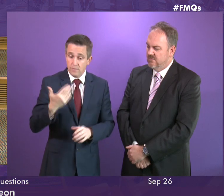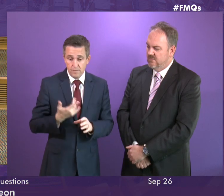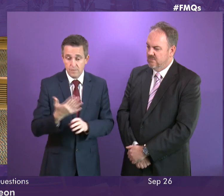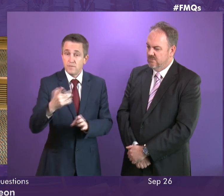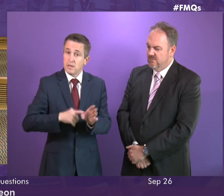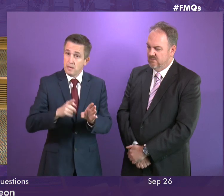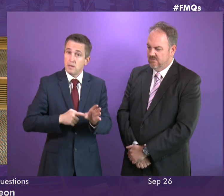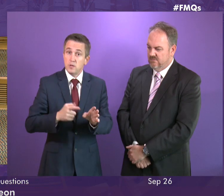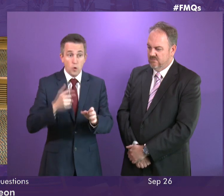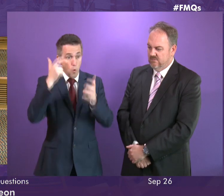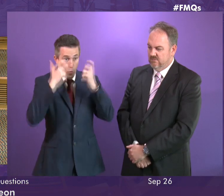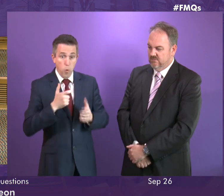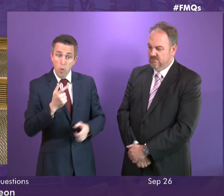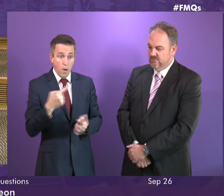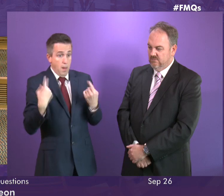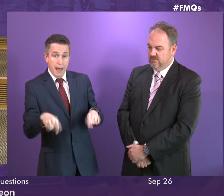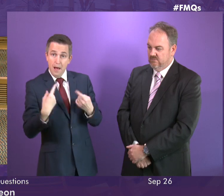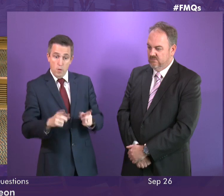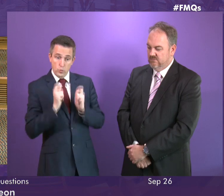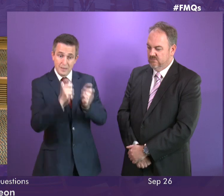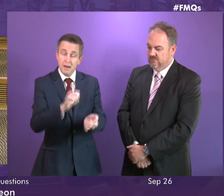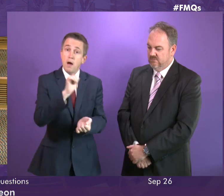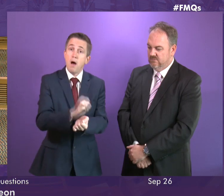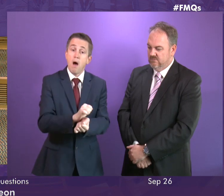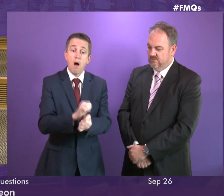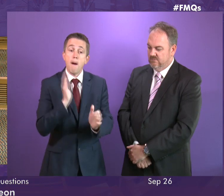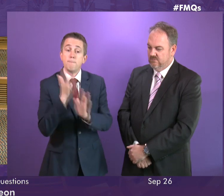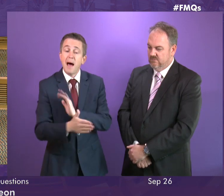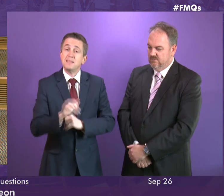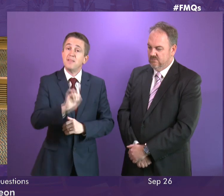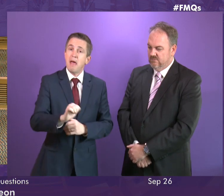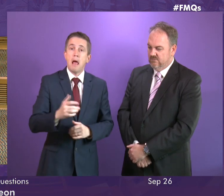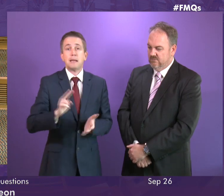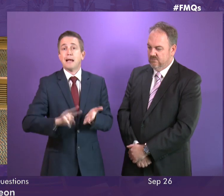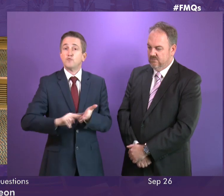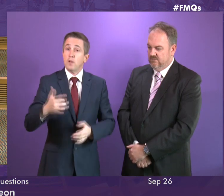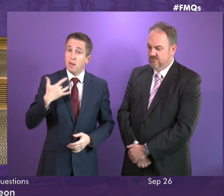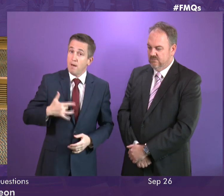it is possible for a court to impose a sentence that extends beyond a person’s life.